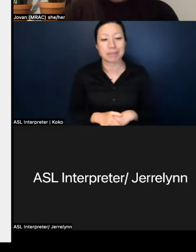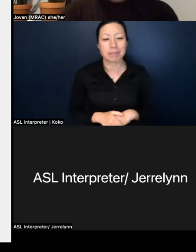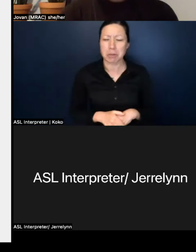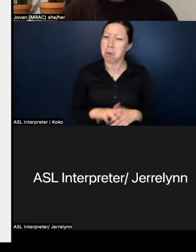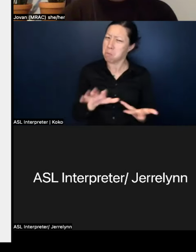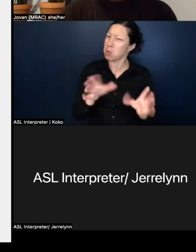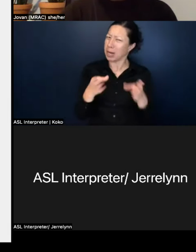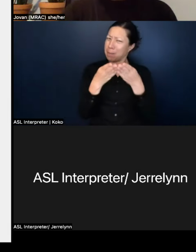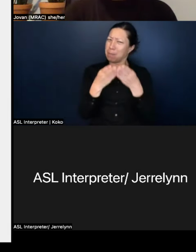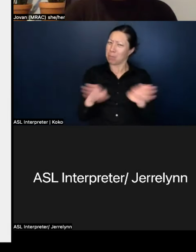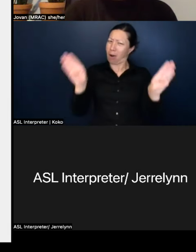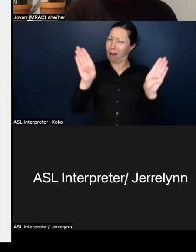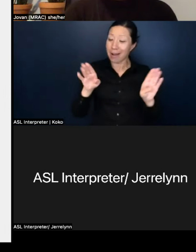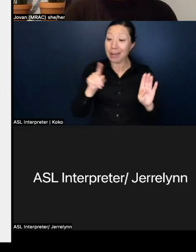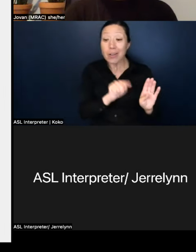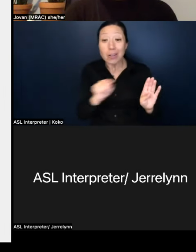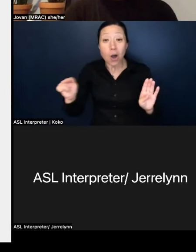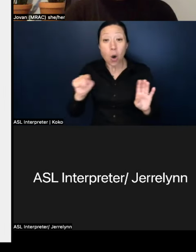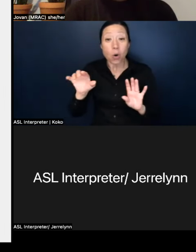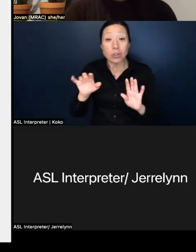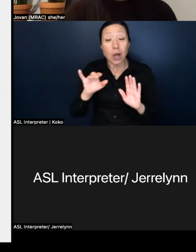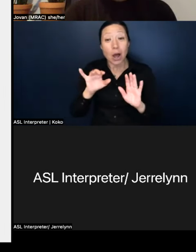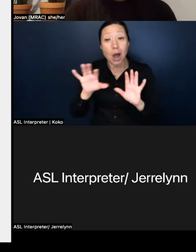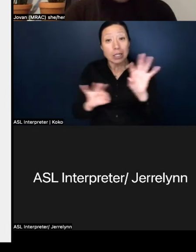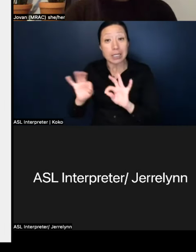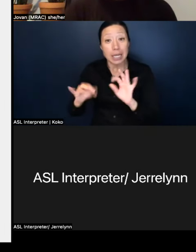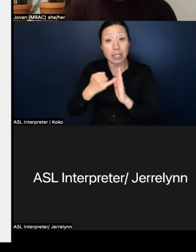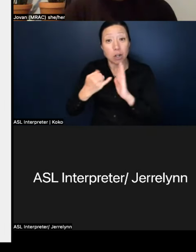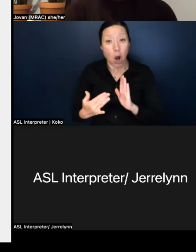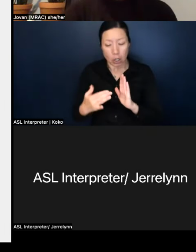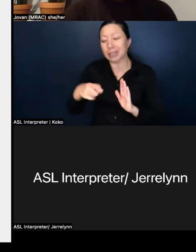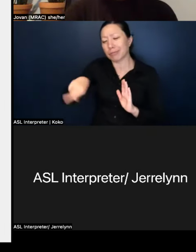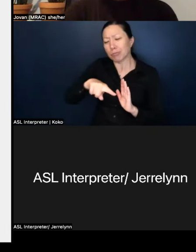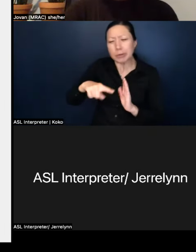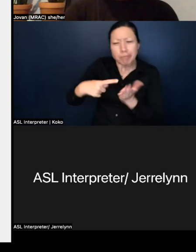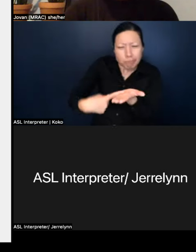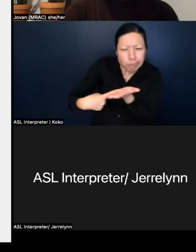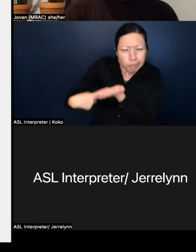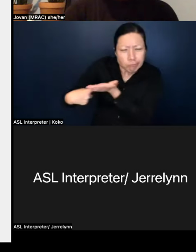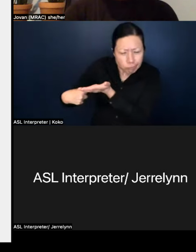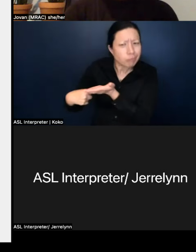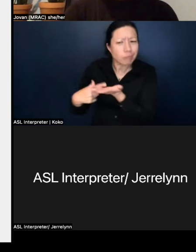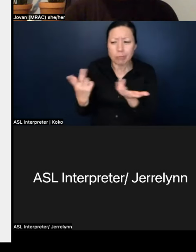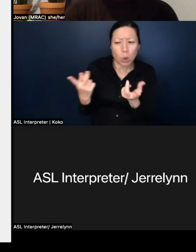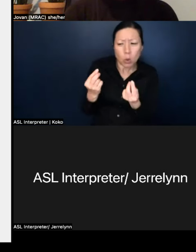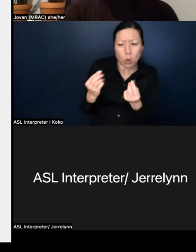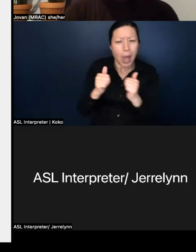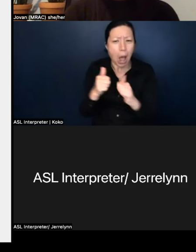to talk to us about what they want to use that $2,000 on, and we can help them make sure that it fits